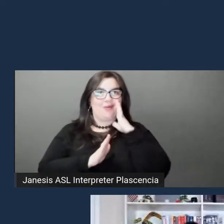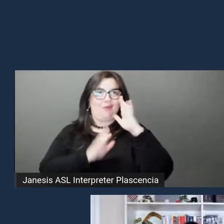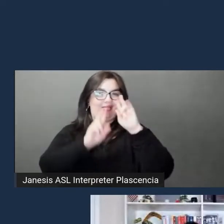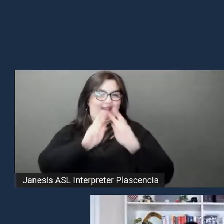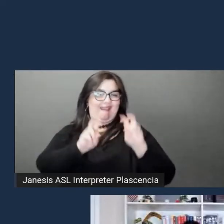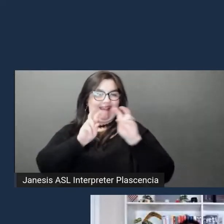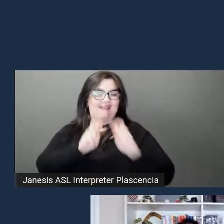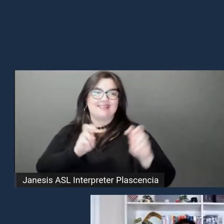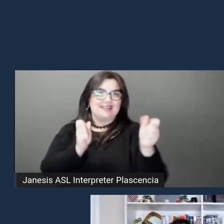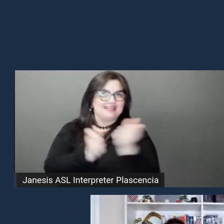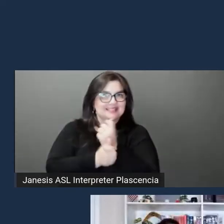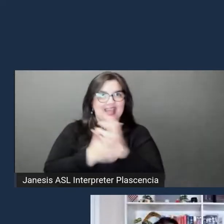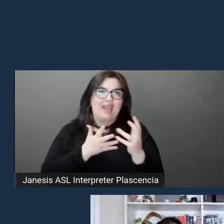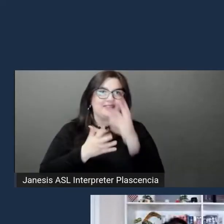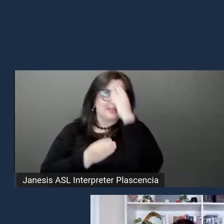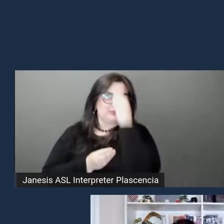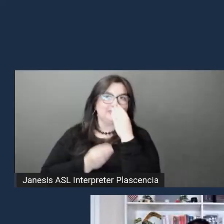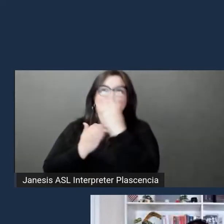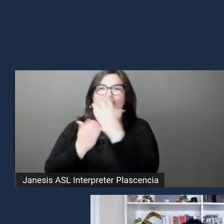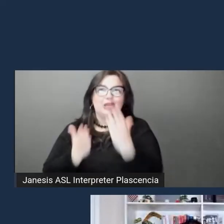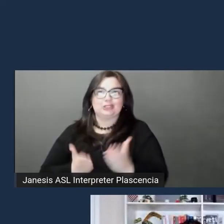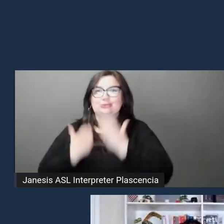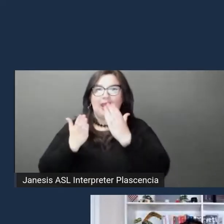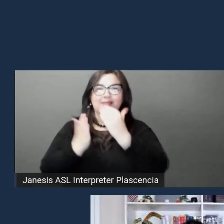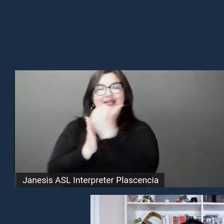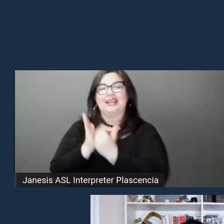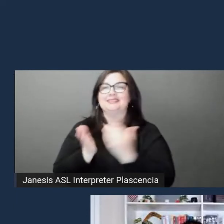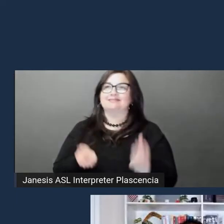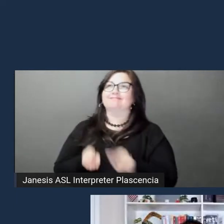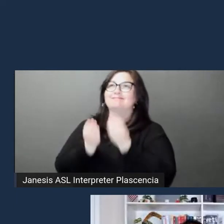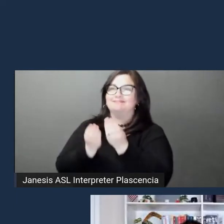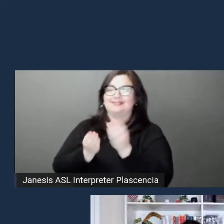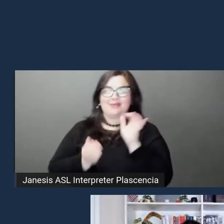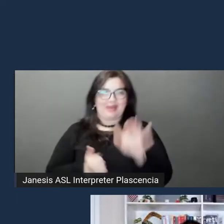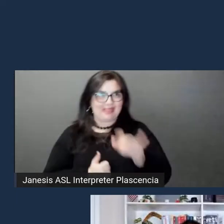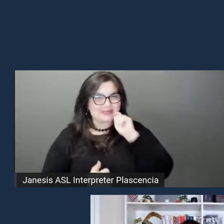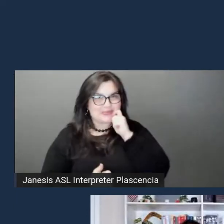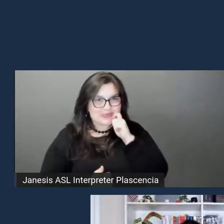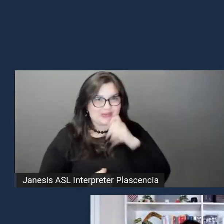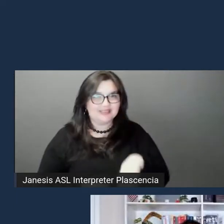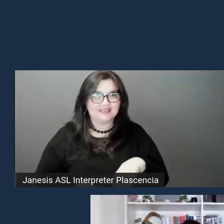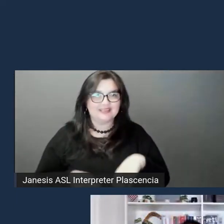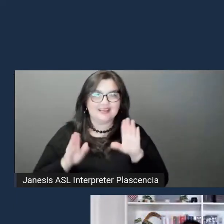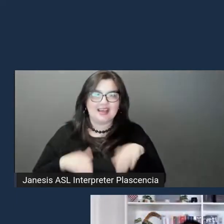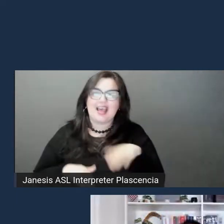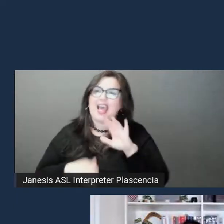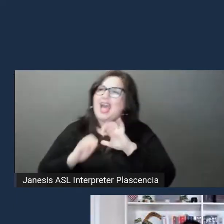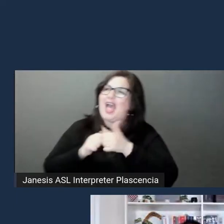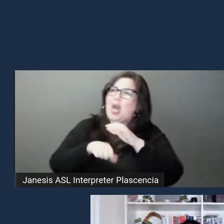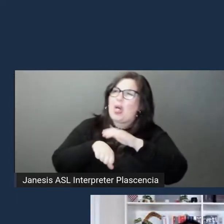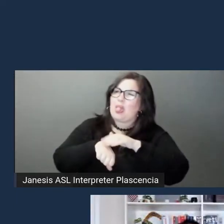here's the recommendation that's, yeah, it's really cool. How long does that take though? How long does that process take